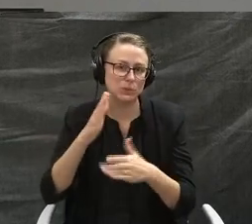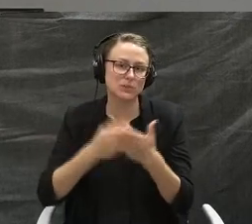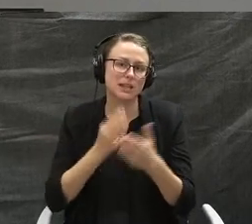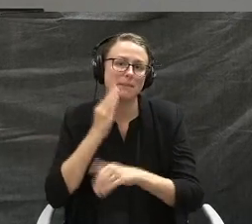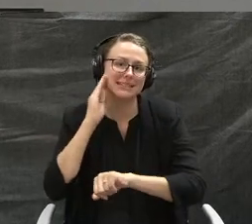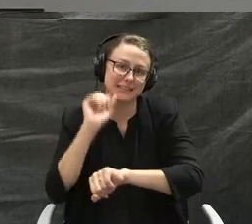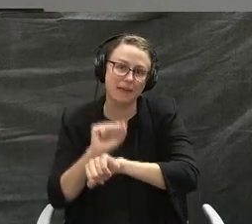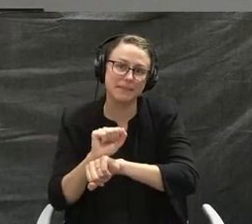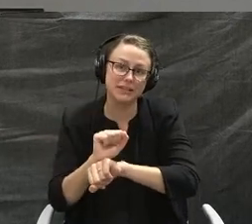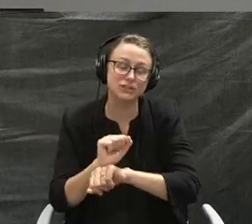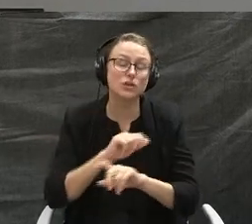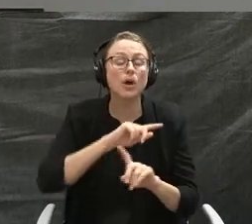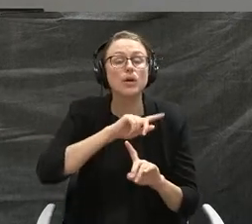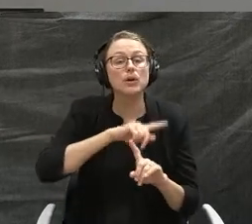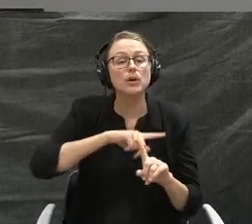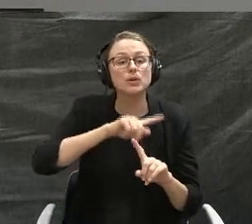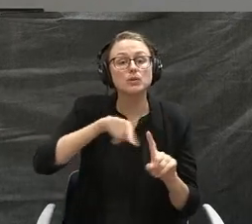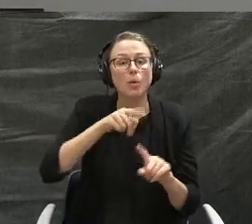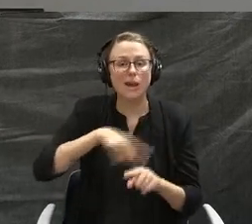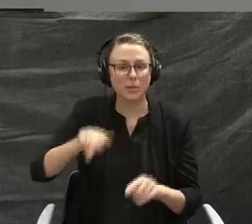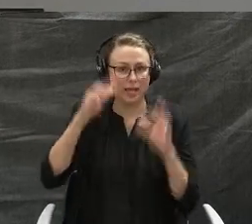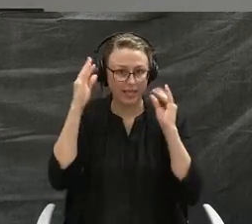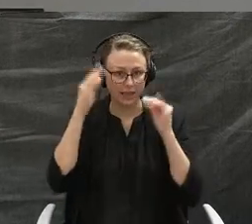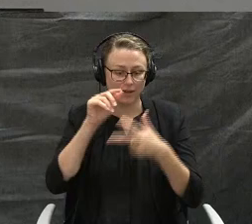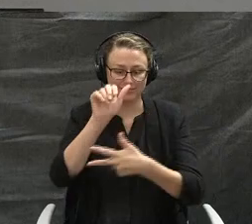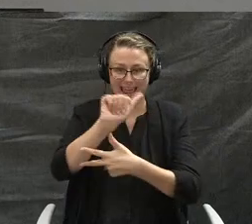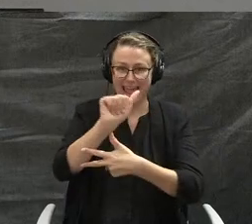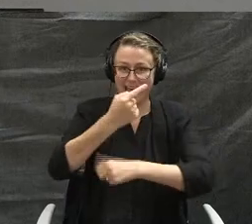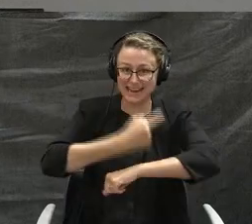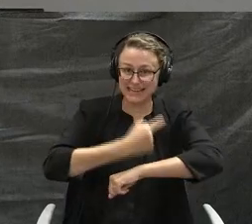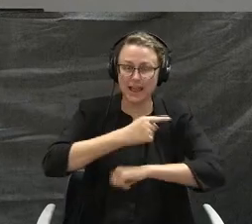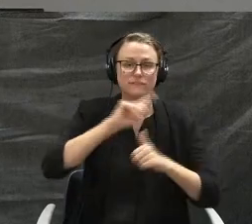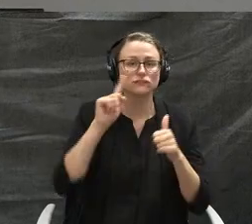it, the a day would be the first period would be 8:30 to 10:00 AM